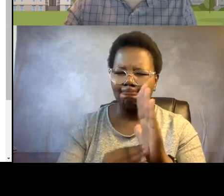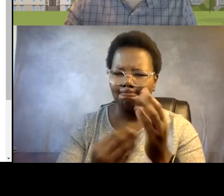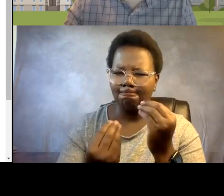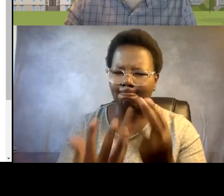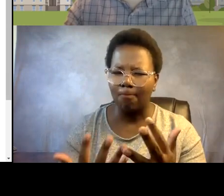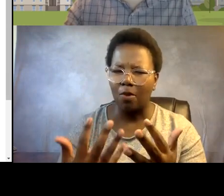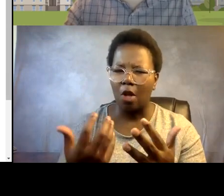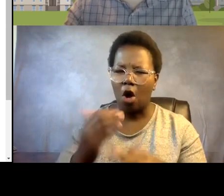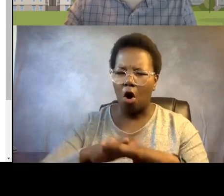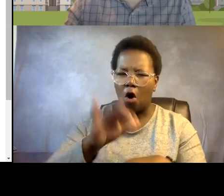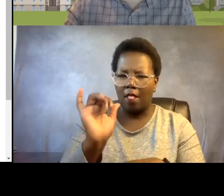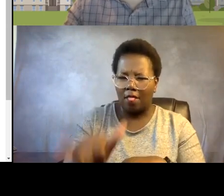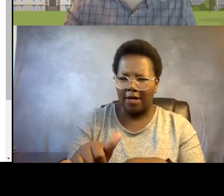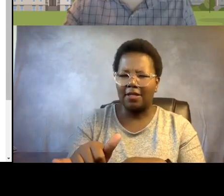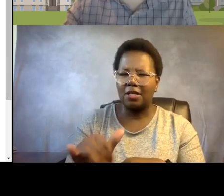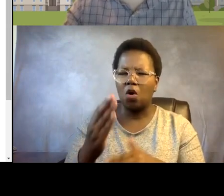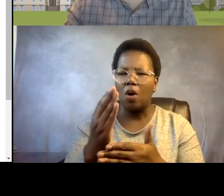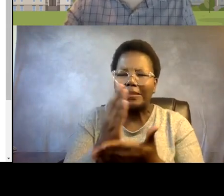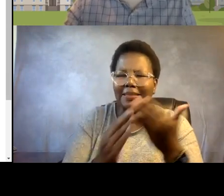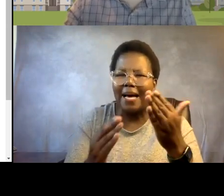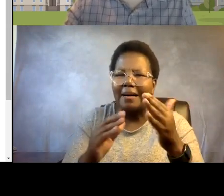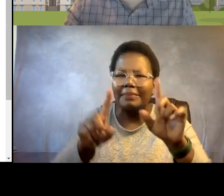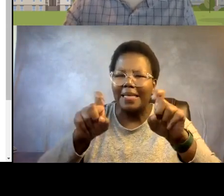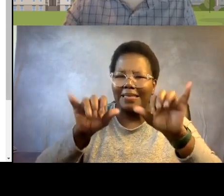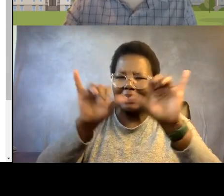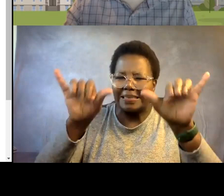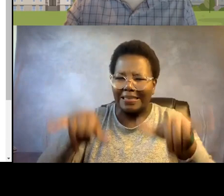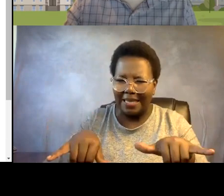You know, that can be really complex, sometimes they don't work very well in WAVE." There are some